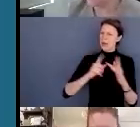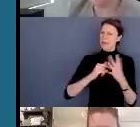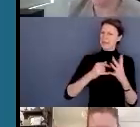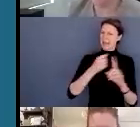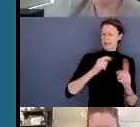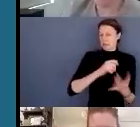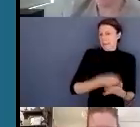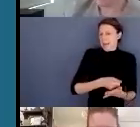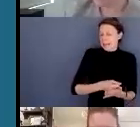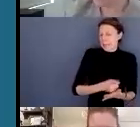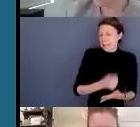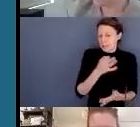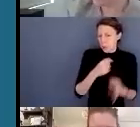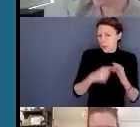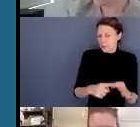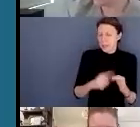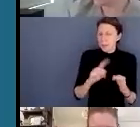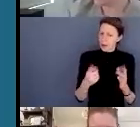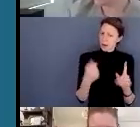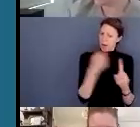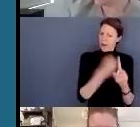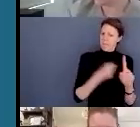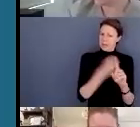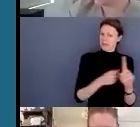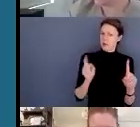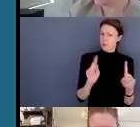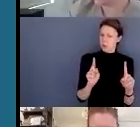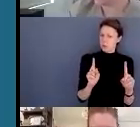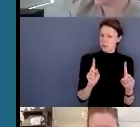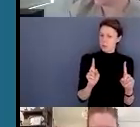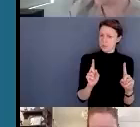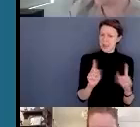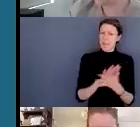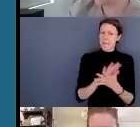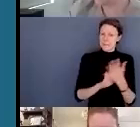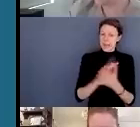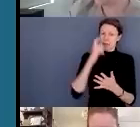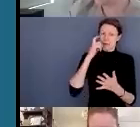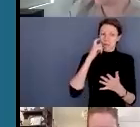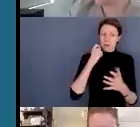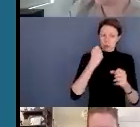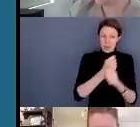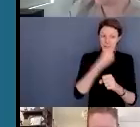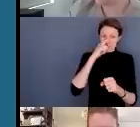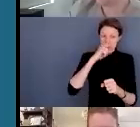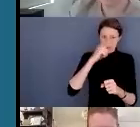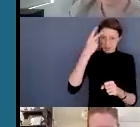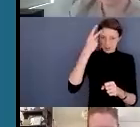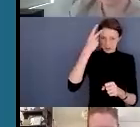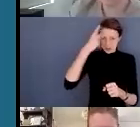advocacy is you know the business of changing minds. Ultimately it's about getting people or